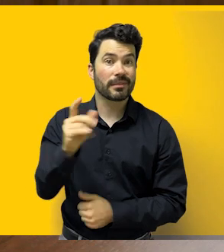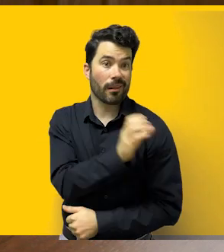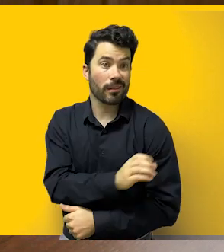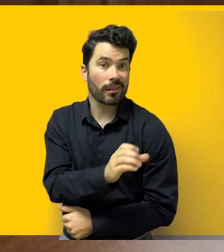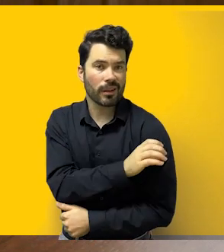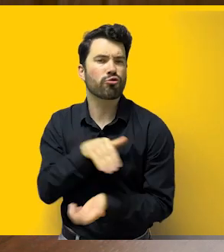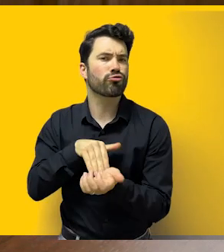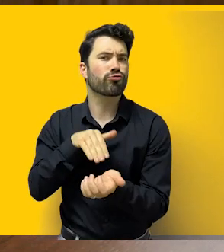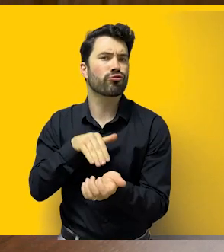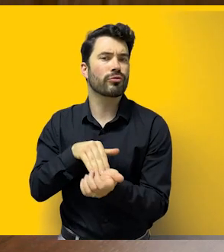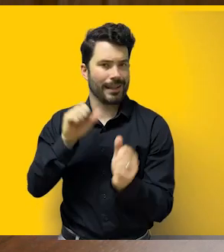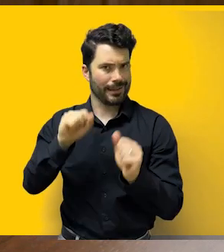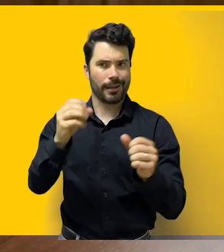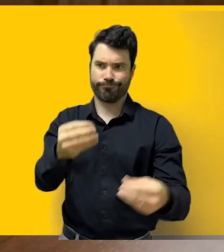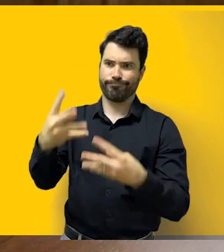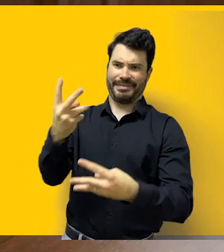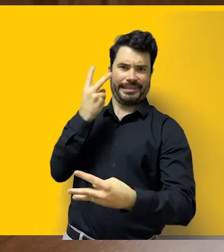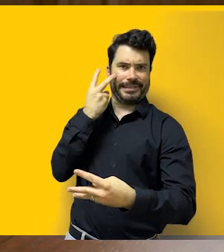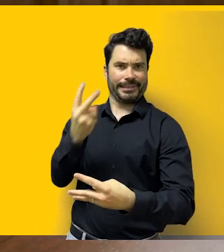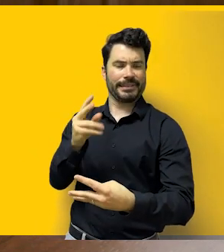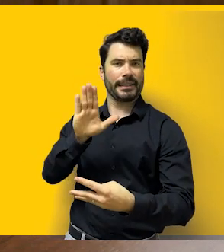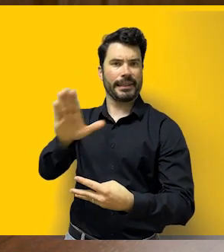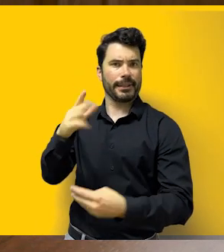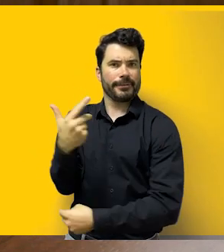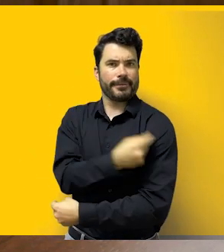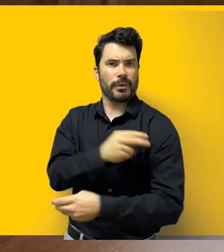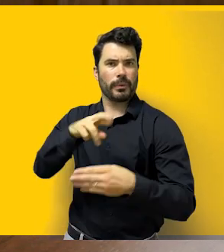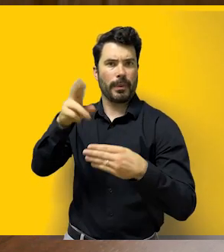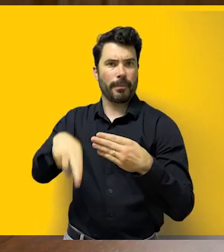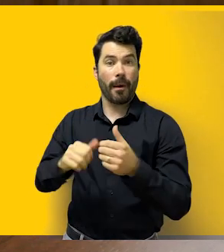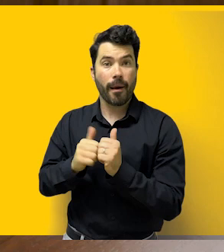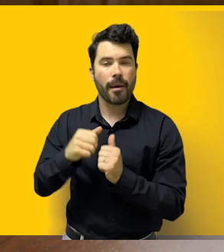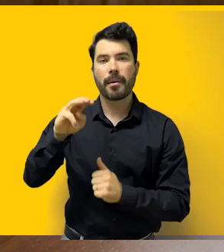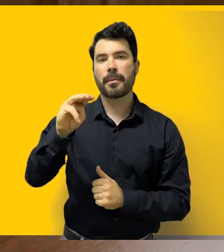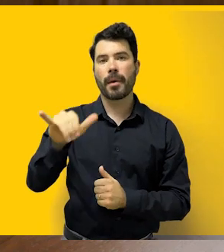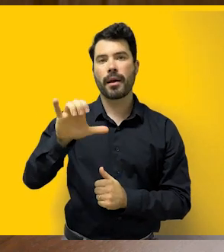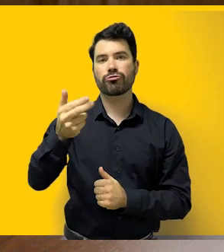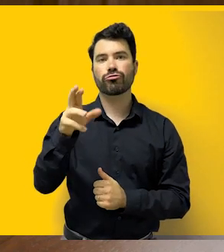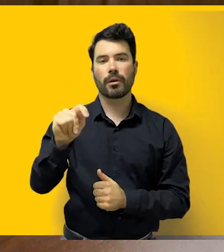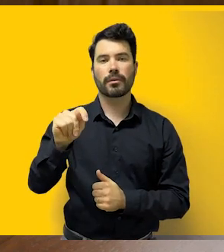can pull their COVID-19 vaccination report from the, My Chart patient portal.